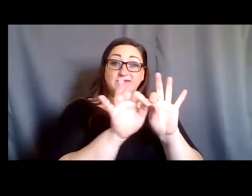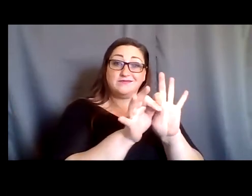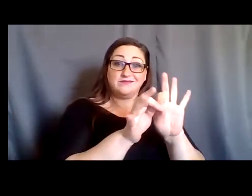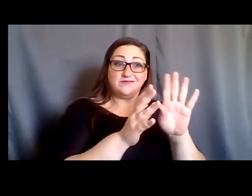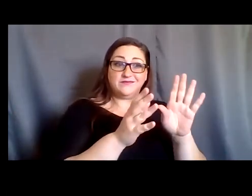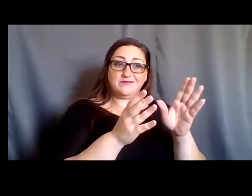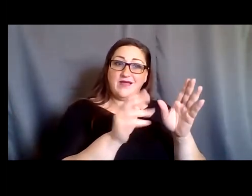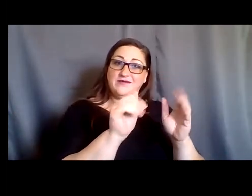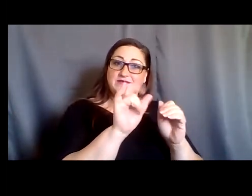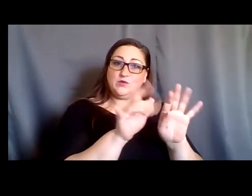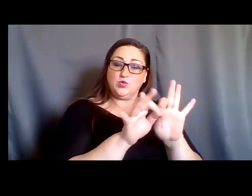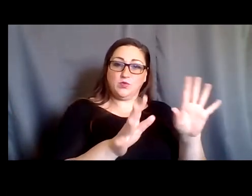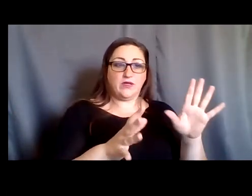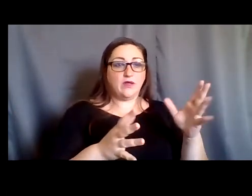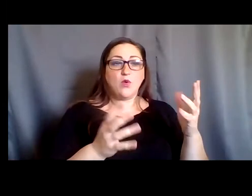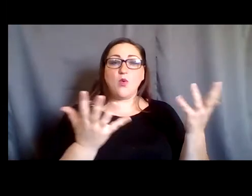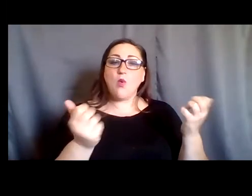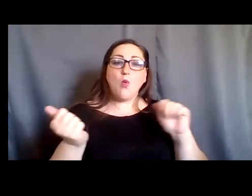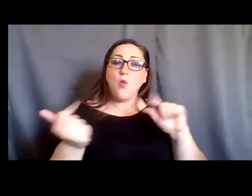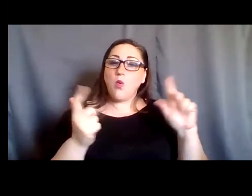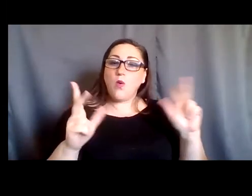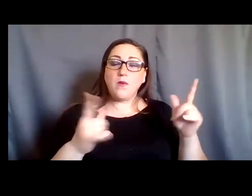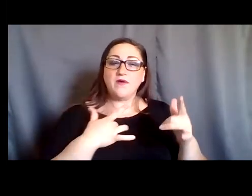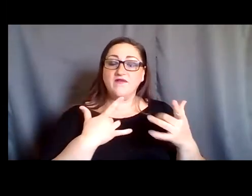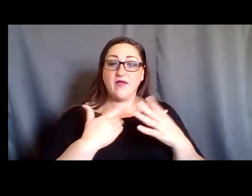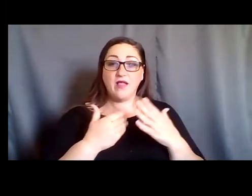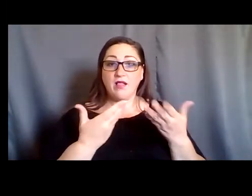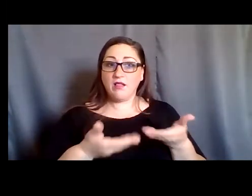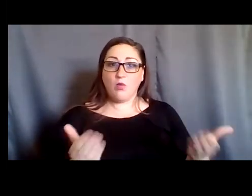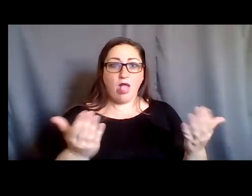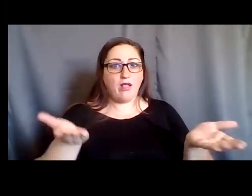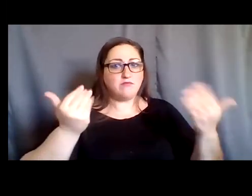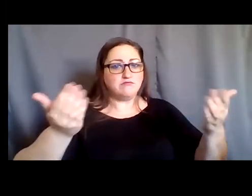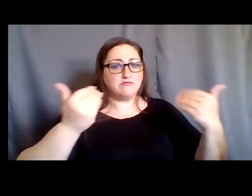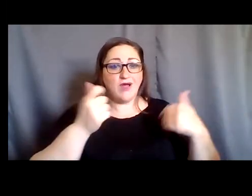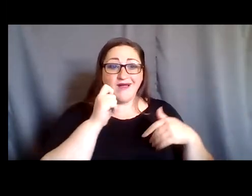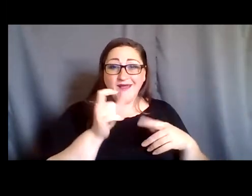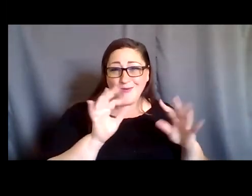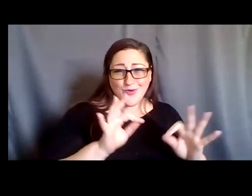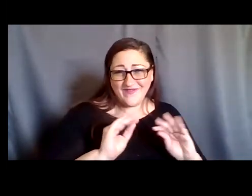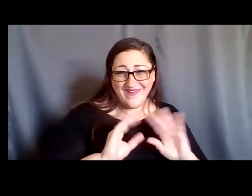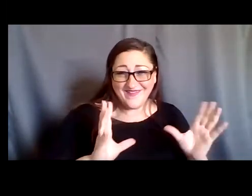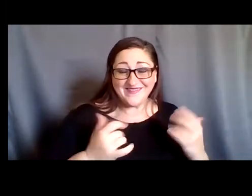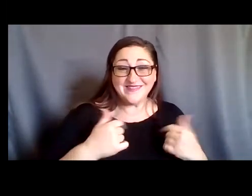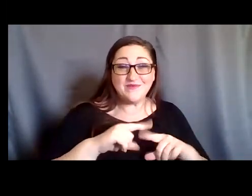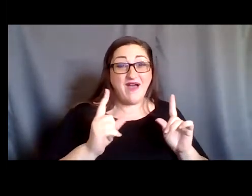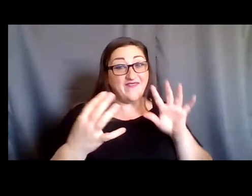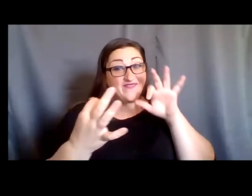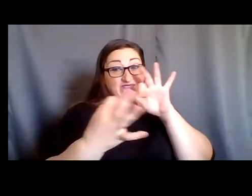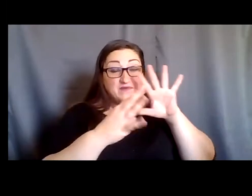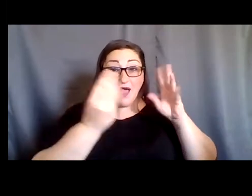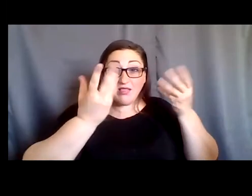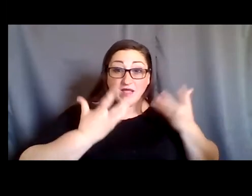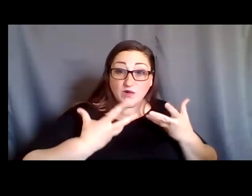We aren’t perfect by any means, and so we welcome your feedback as it will strengthen our practices.